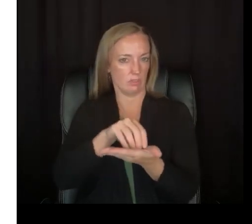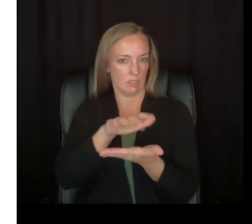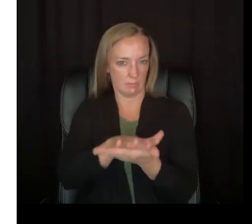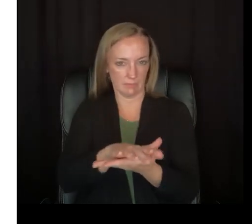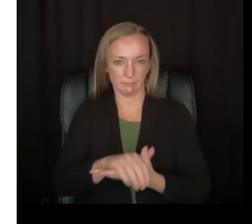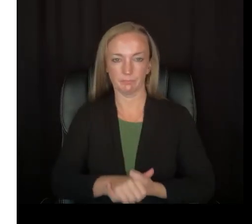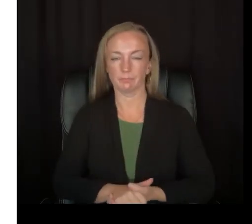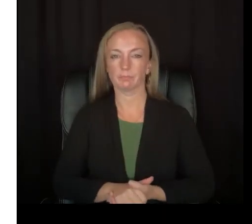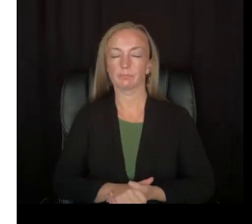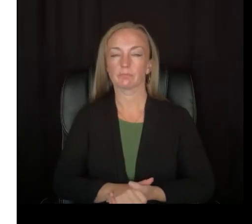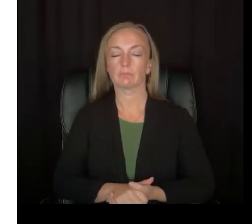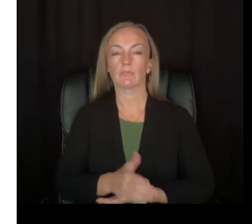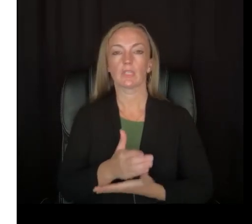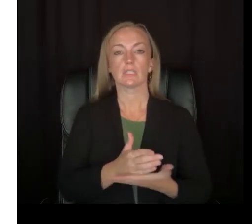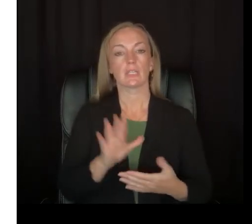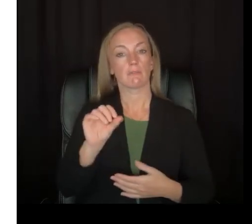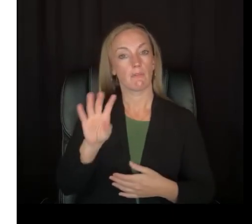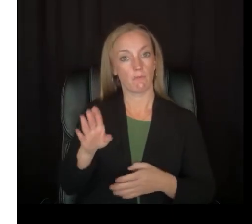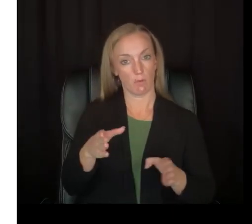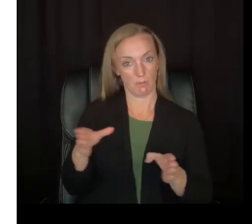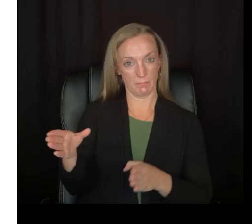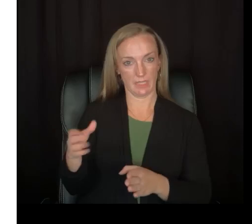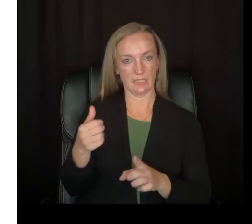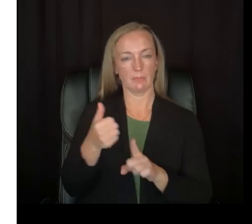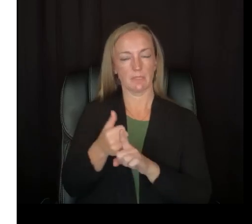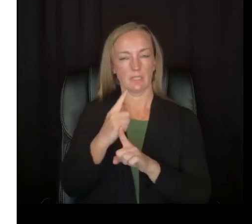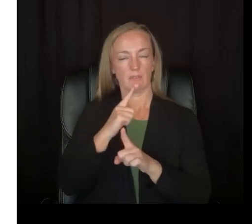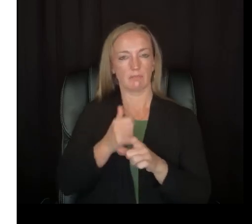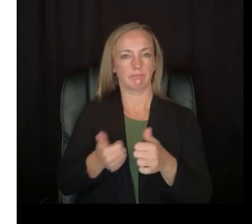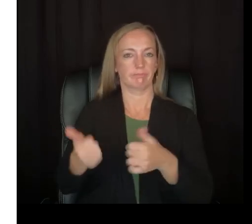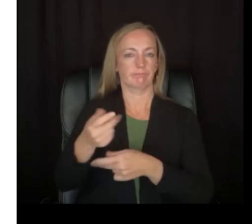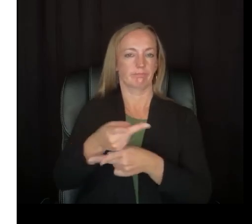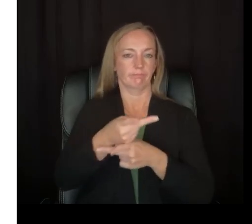Section 504 or 504 plans are overseen by the Office for Civil Rights,